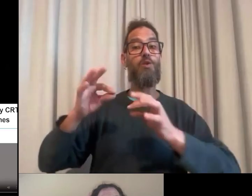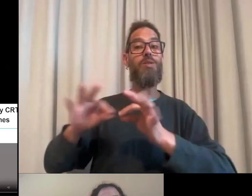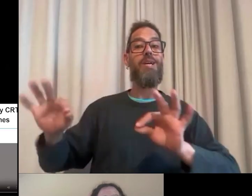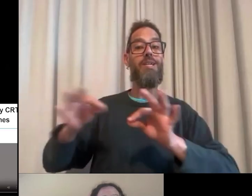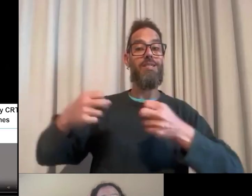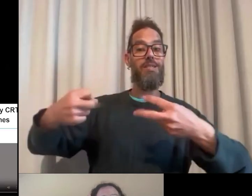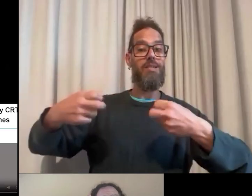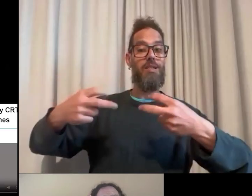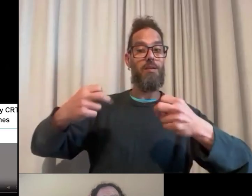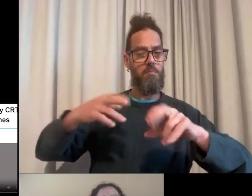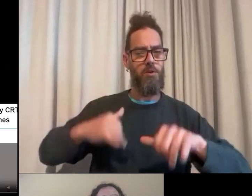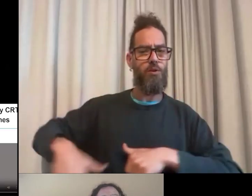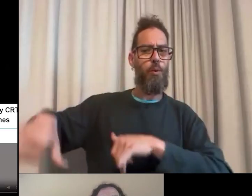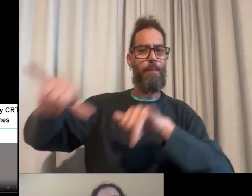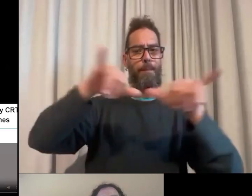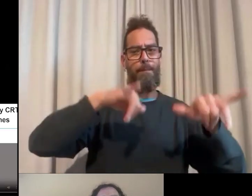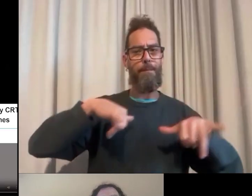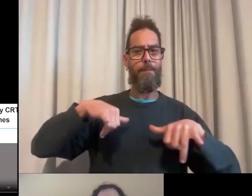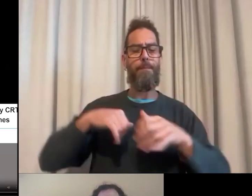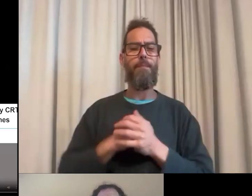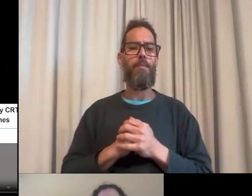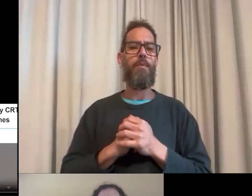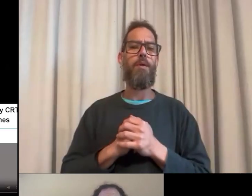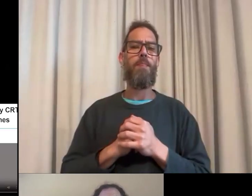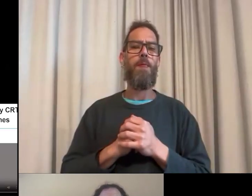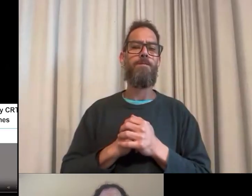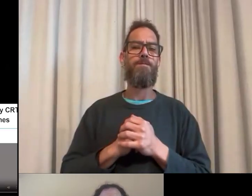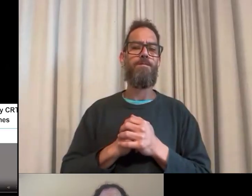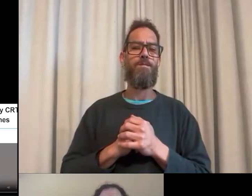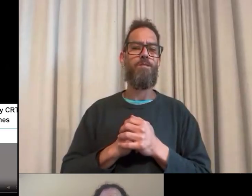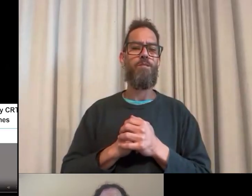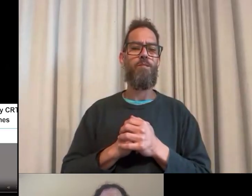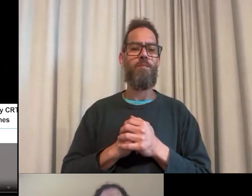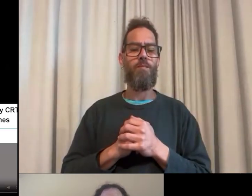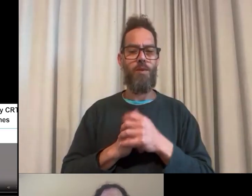first caption quality standard system.